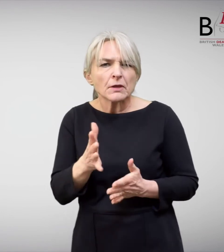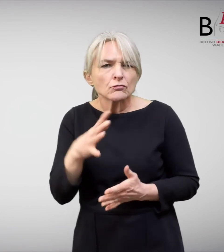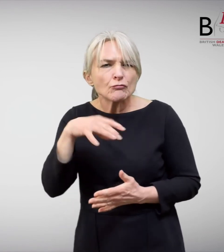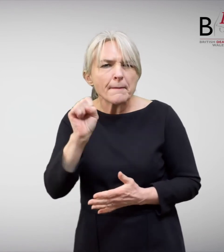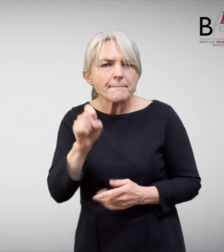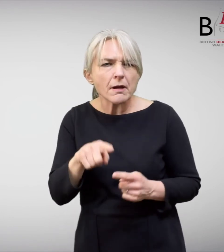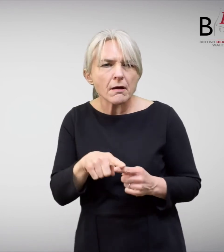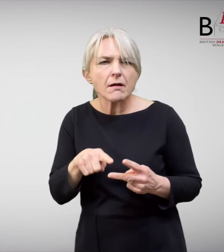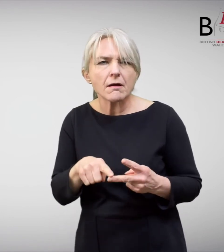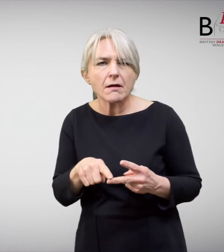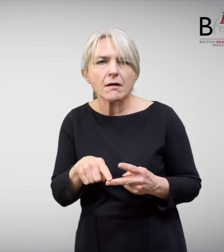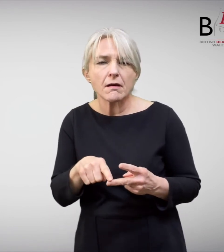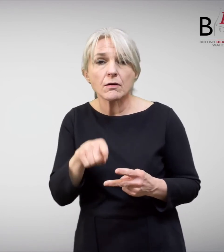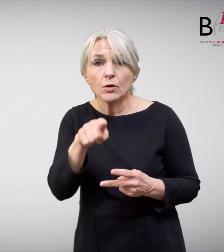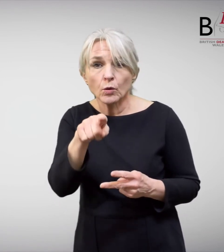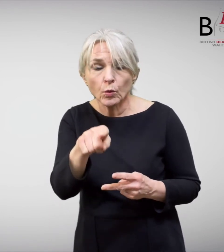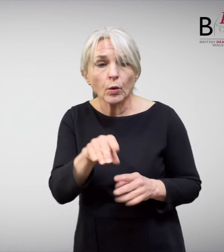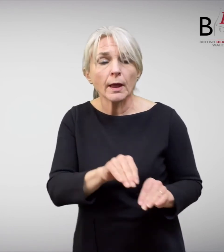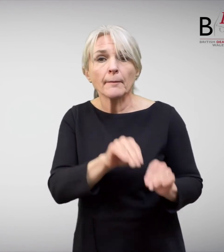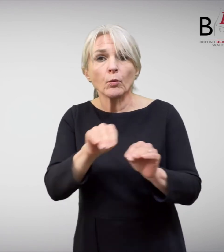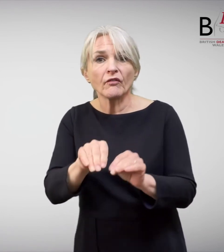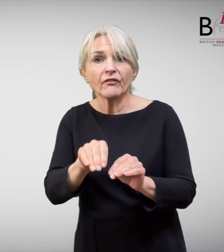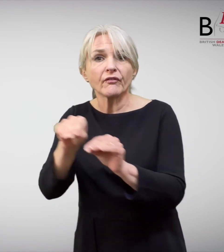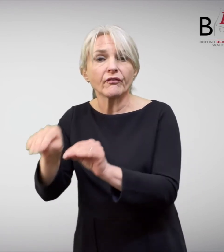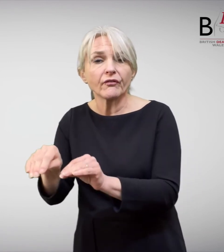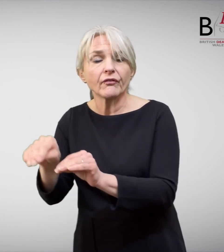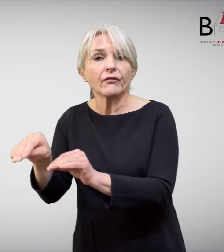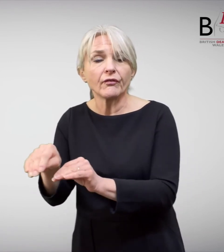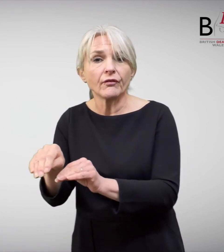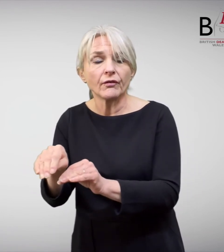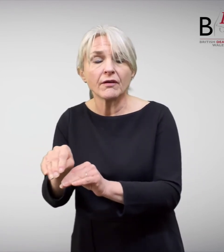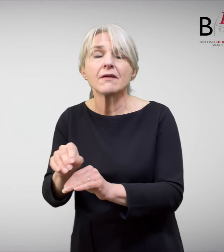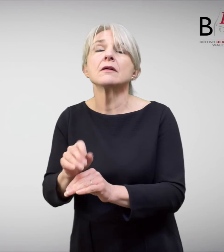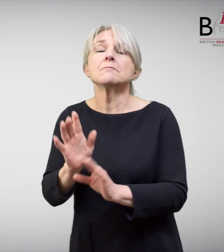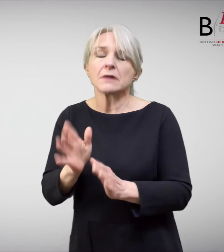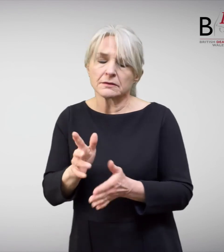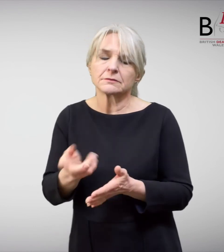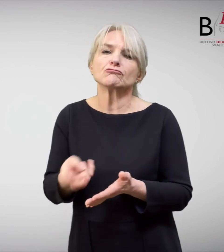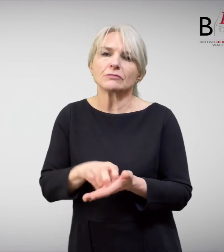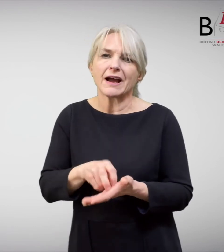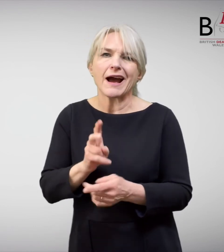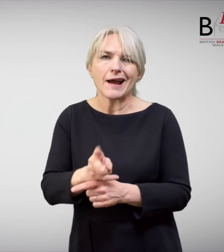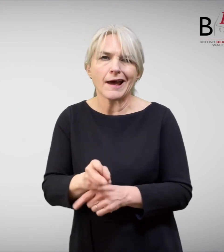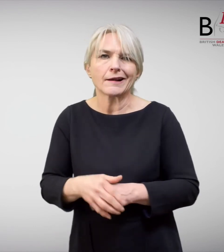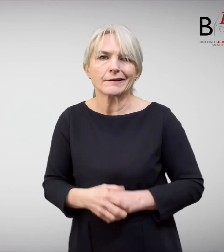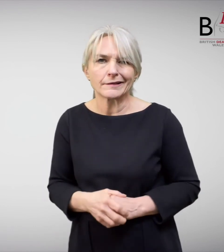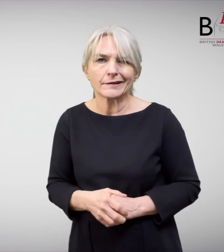Things to remember: You need to register to vote every time you move home.